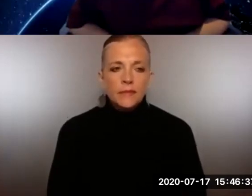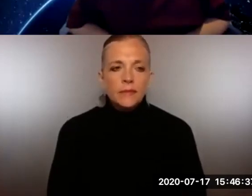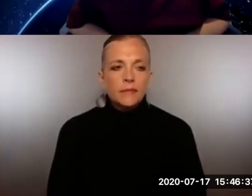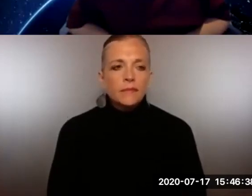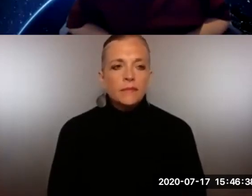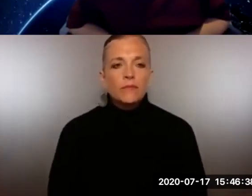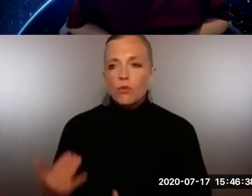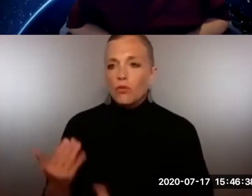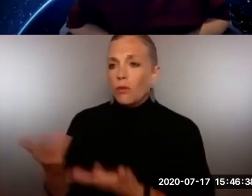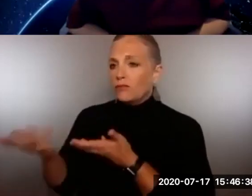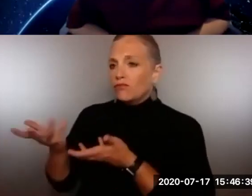All right.